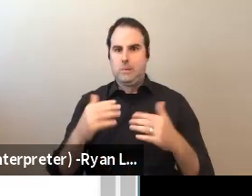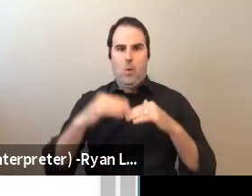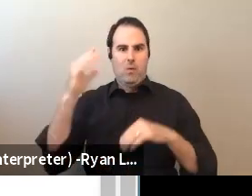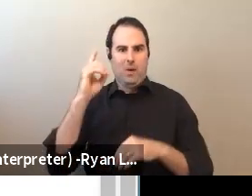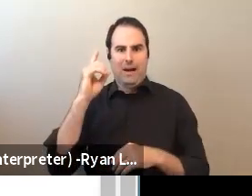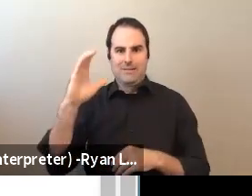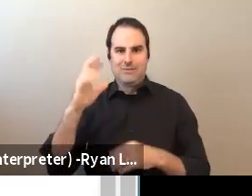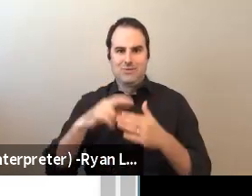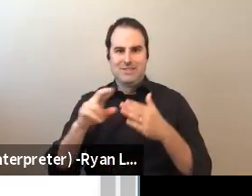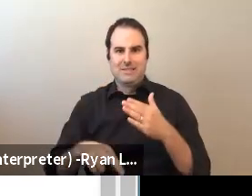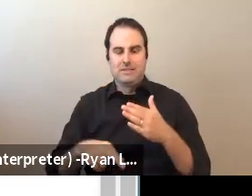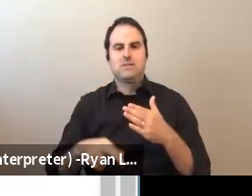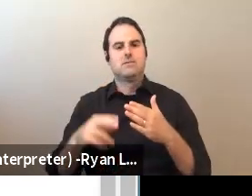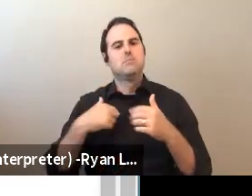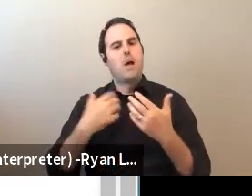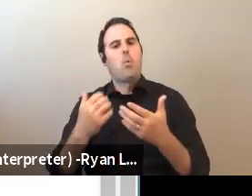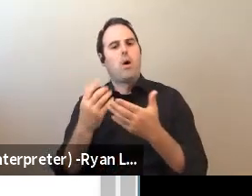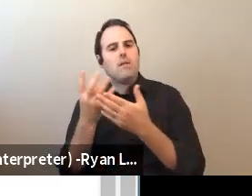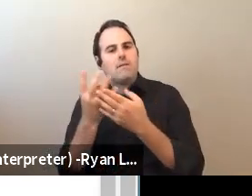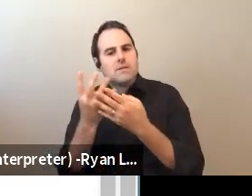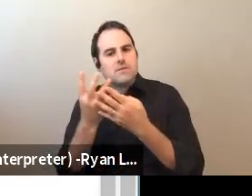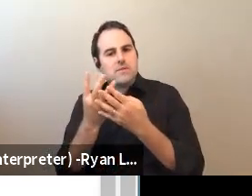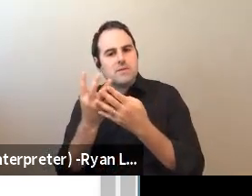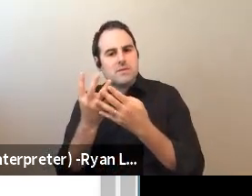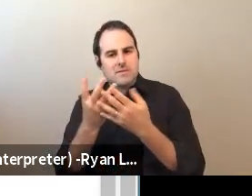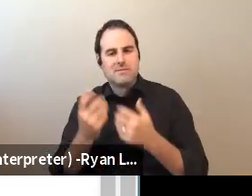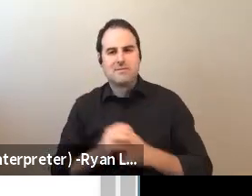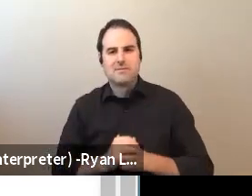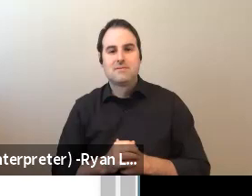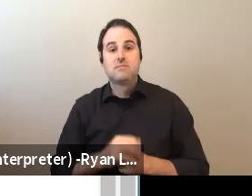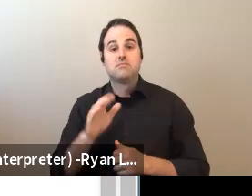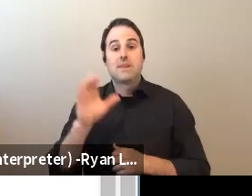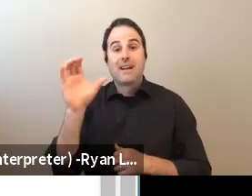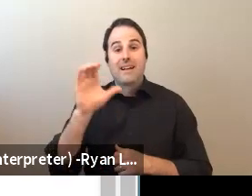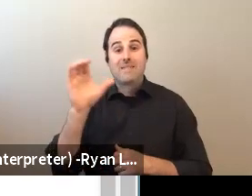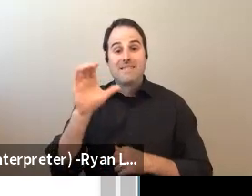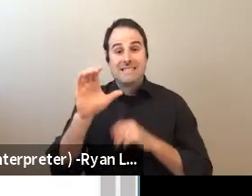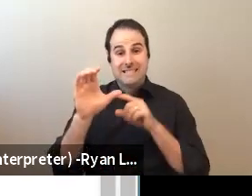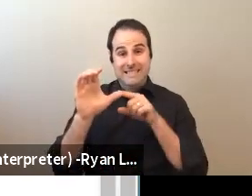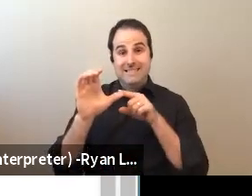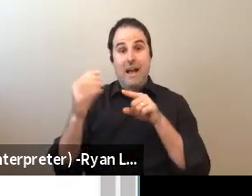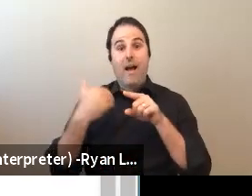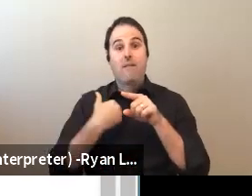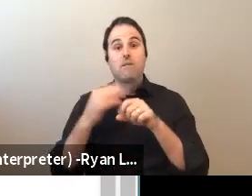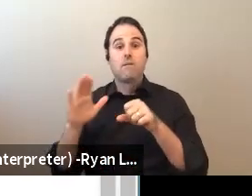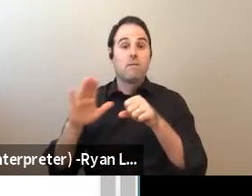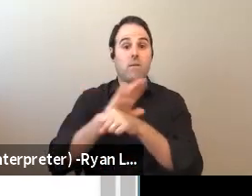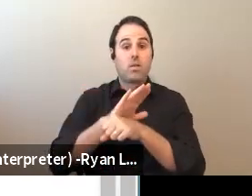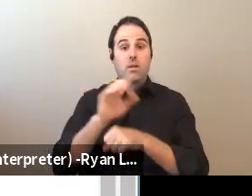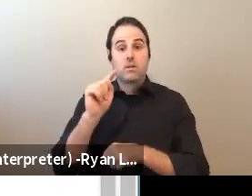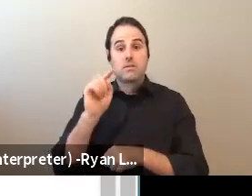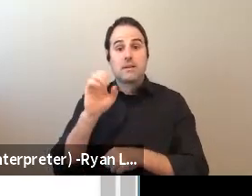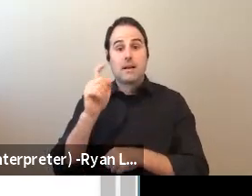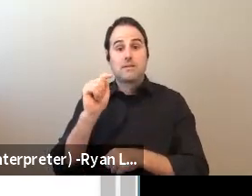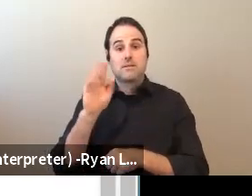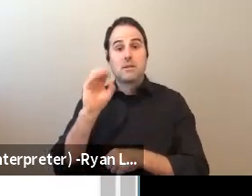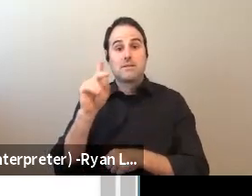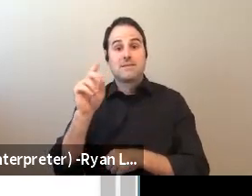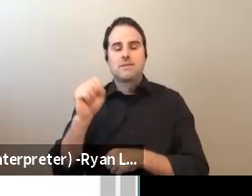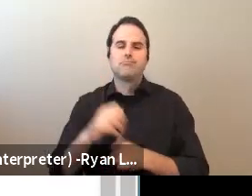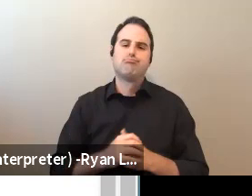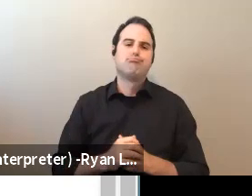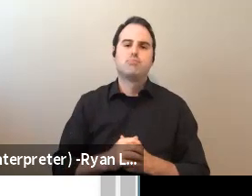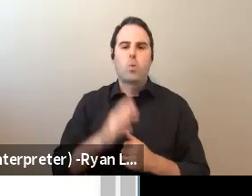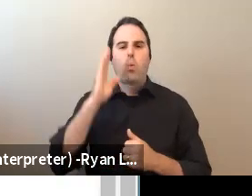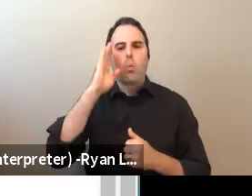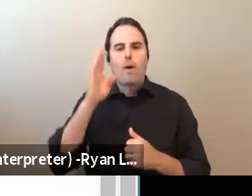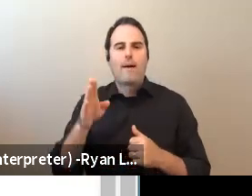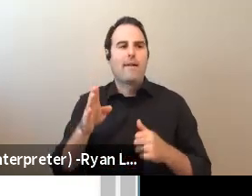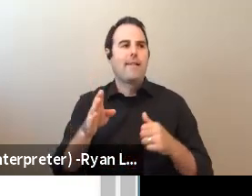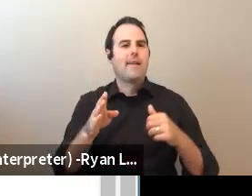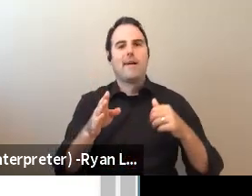Sally Potter: What you're going to find in Canvas is not going to be full textbooks are in the canvas commons. It's going to be pieces and and courses. So the types of